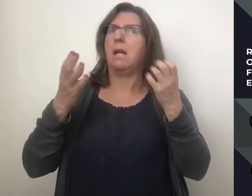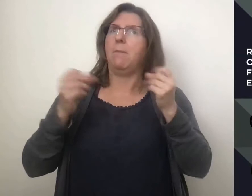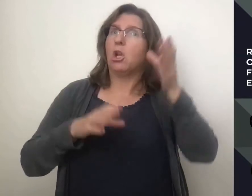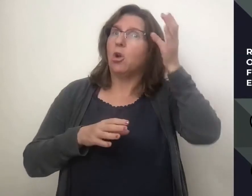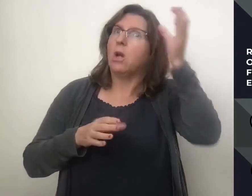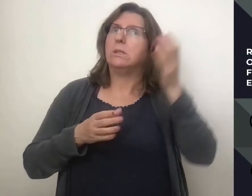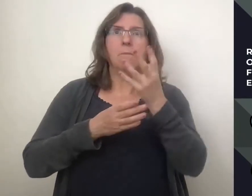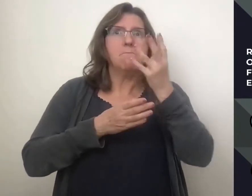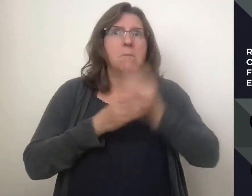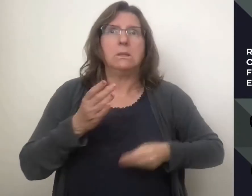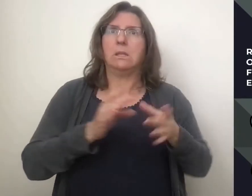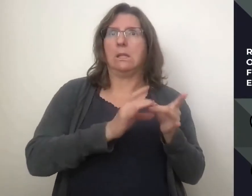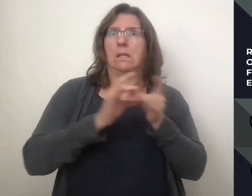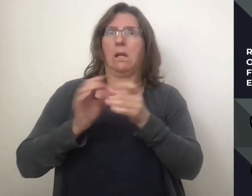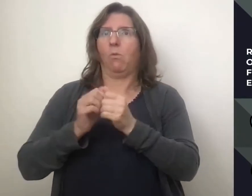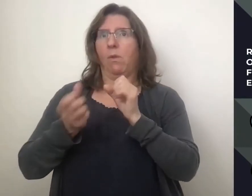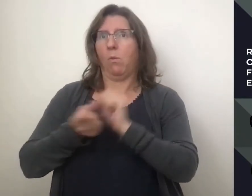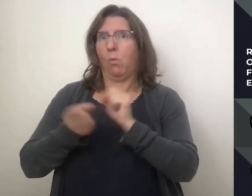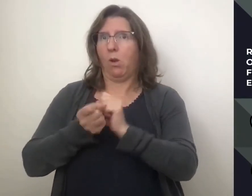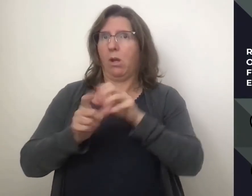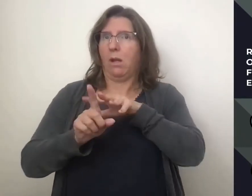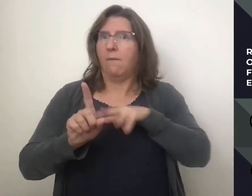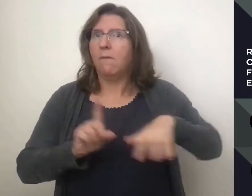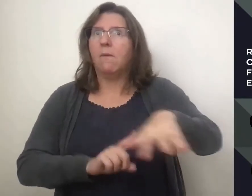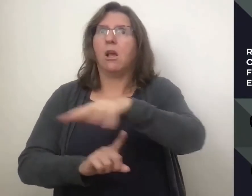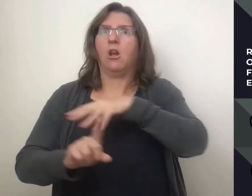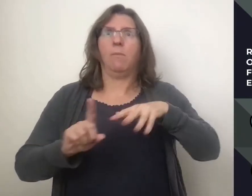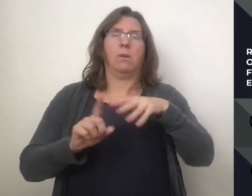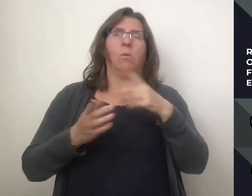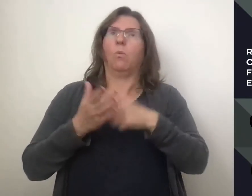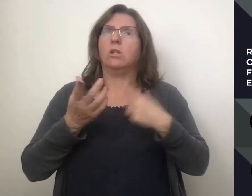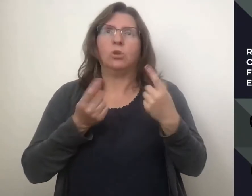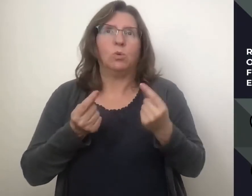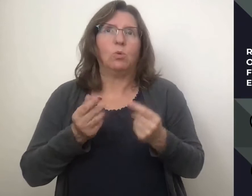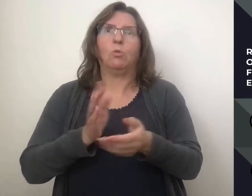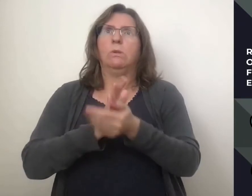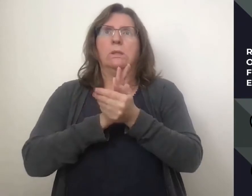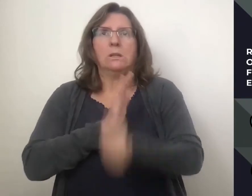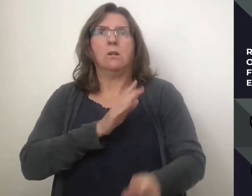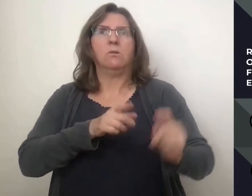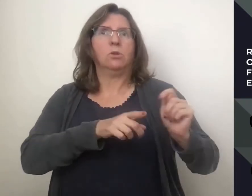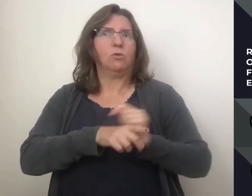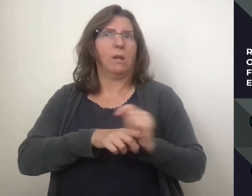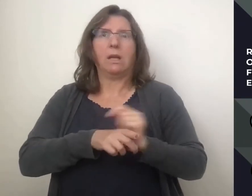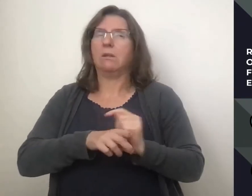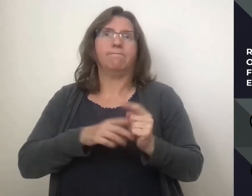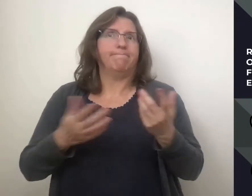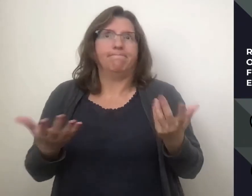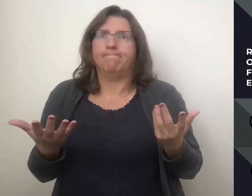due to the lack of full access to social norms, the opportunities for employment are limited.